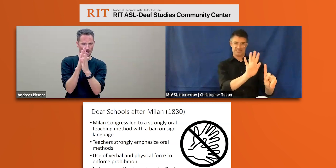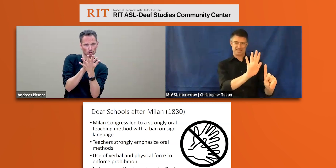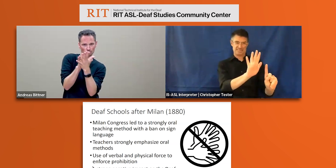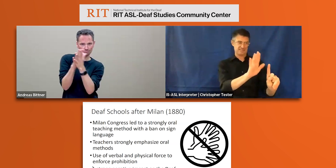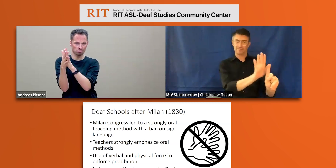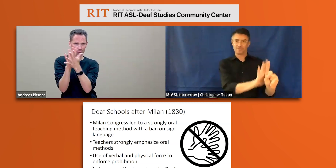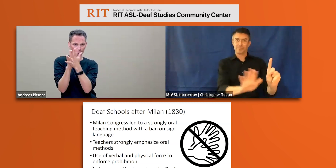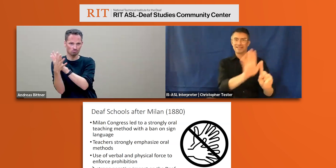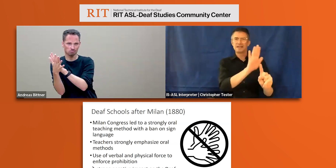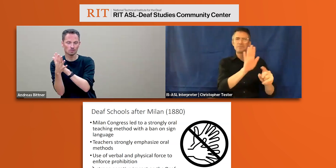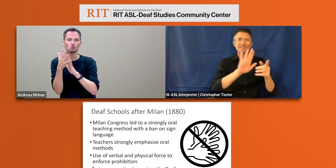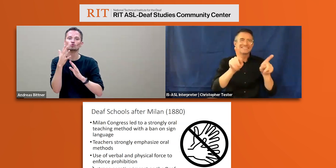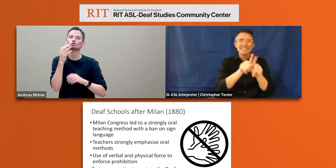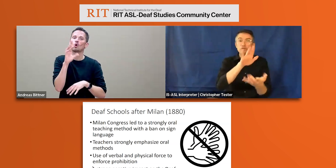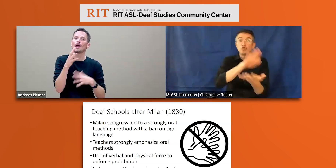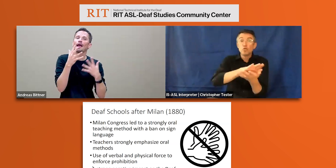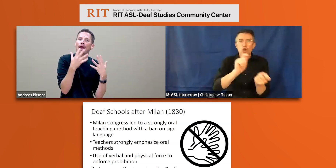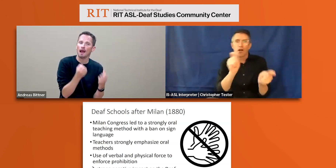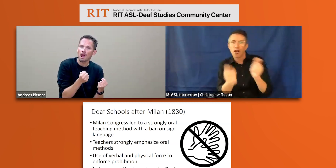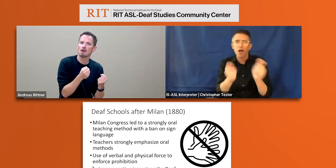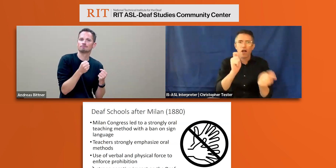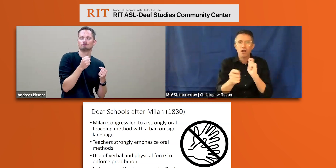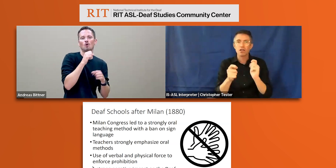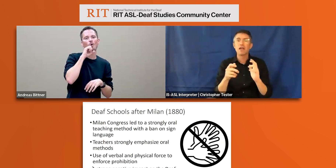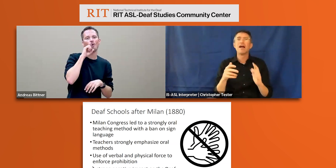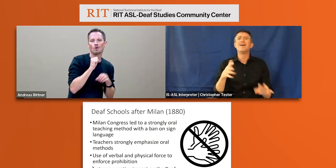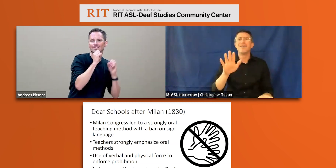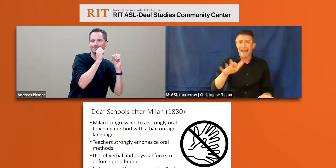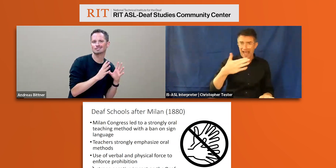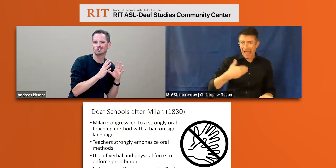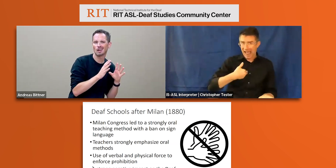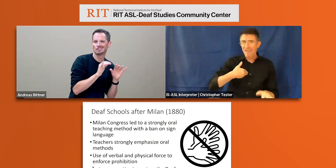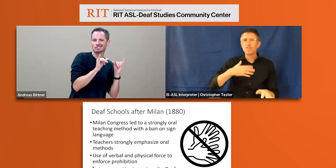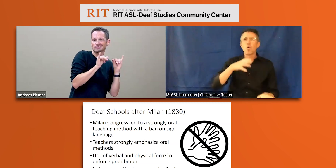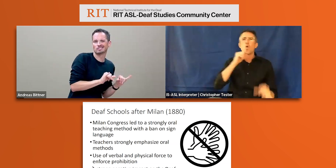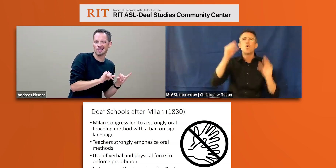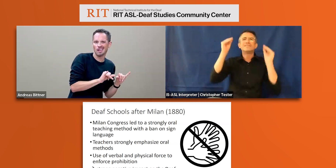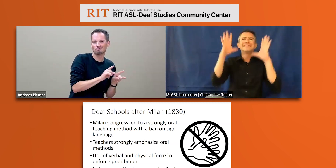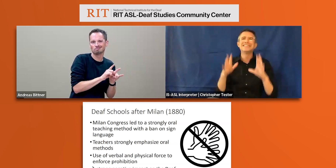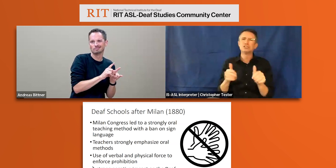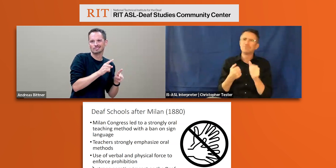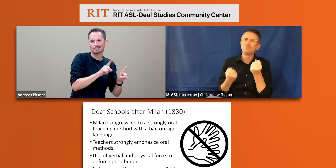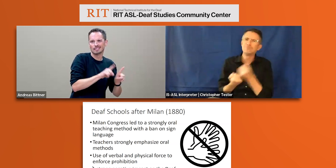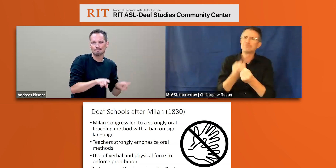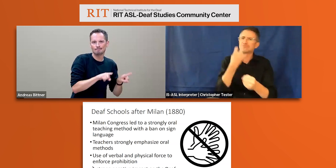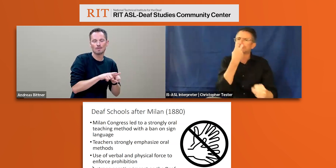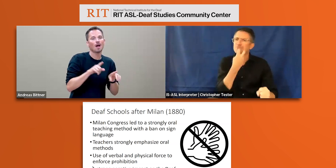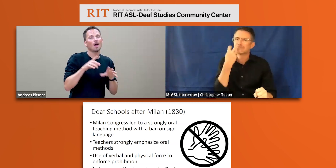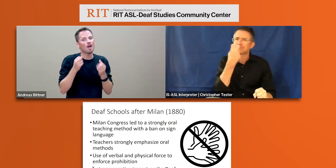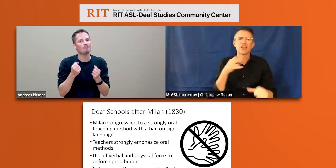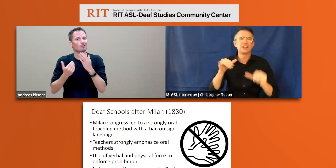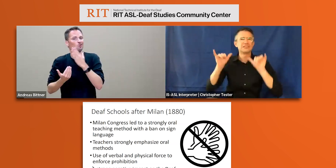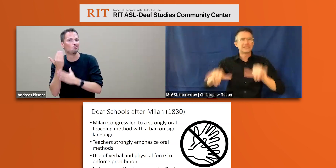official language of Germany. So, schools went through a lot of flux during this time.